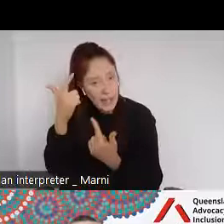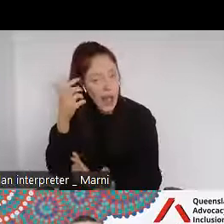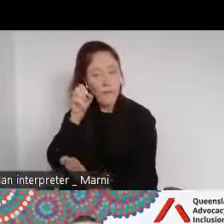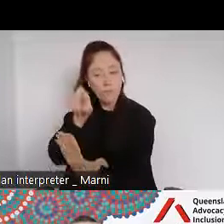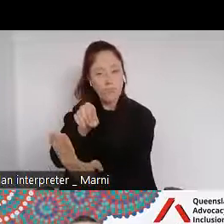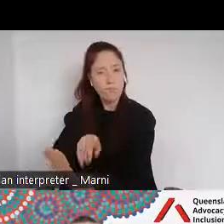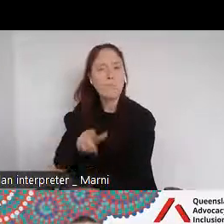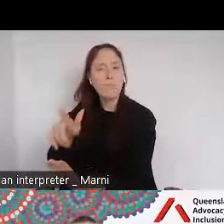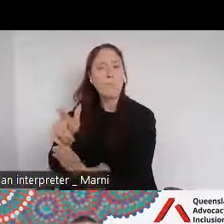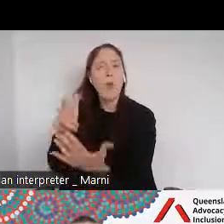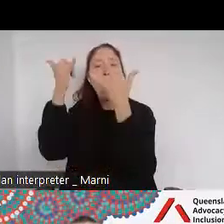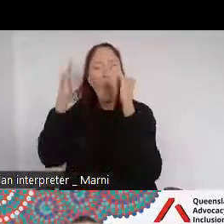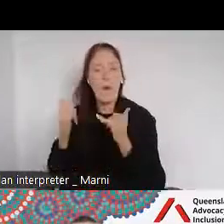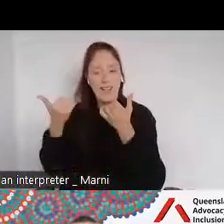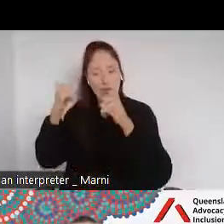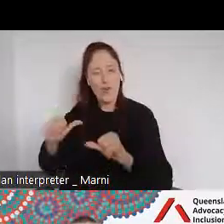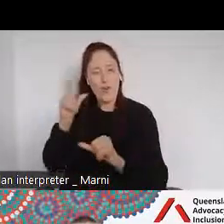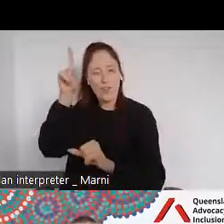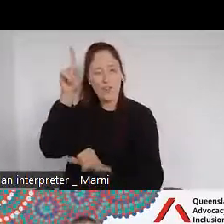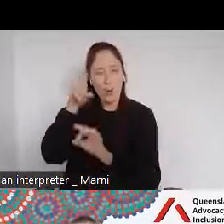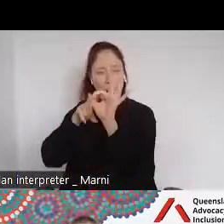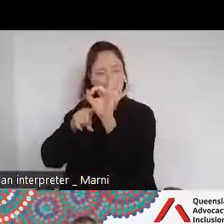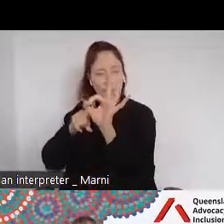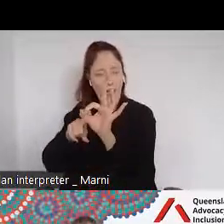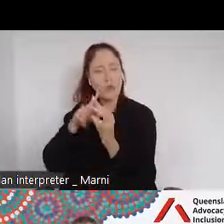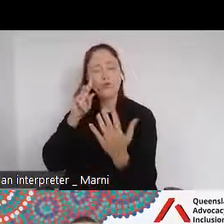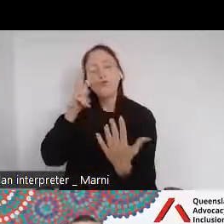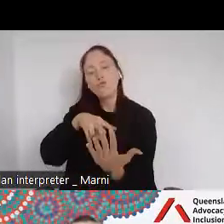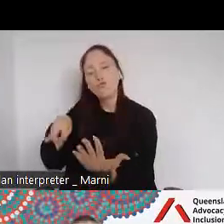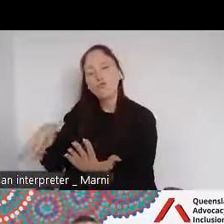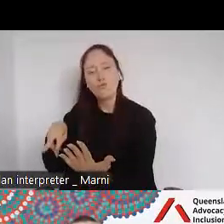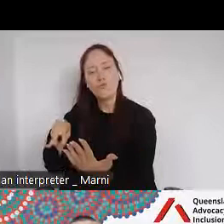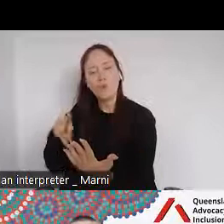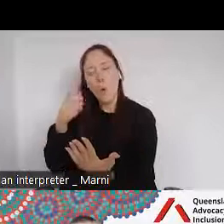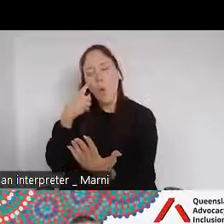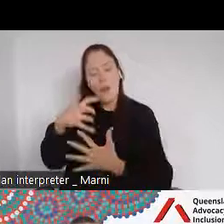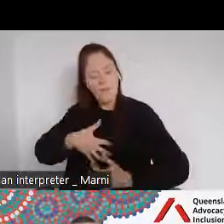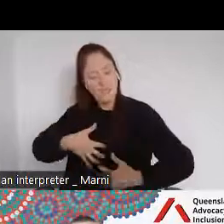lawyers can use as a sound conceptual framework for assessing whether their client has capacity to